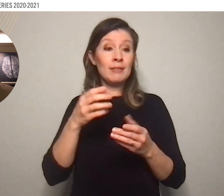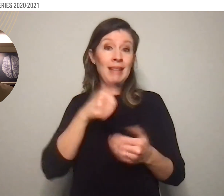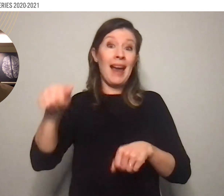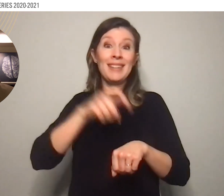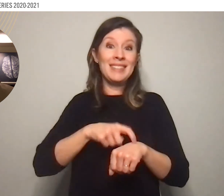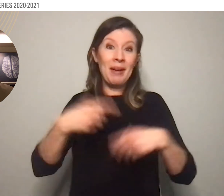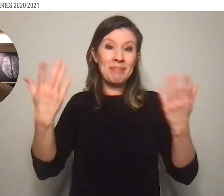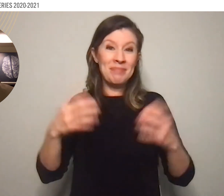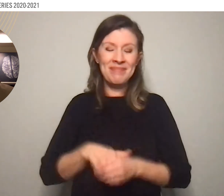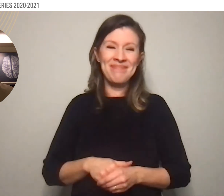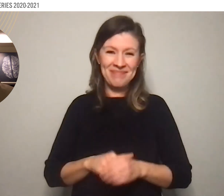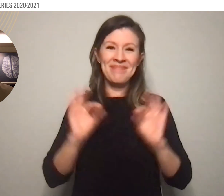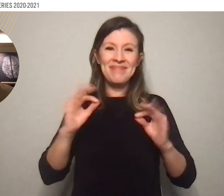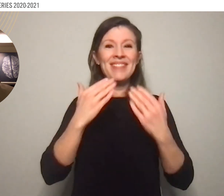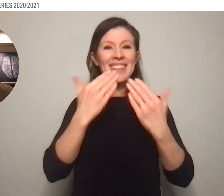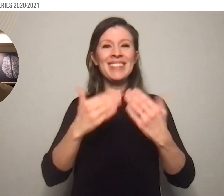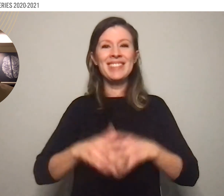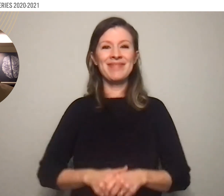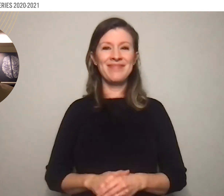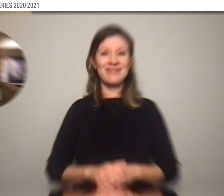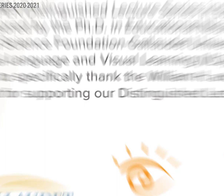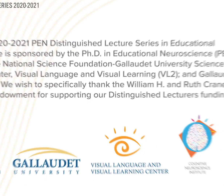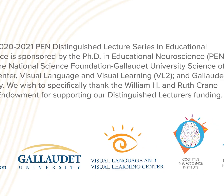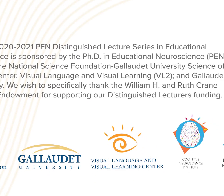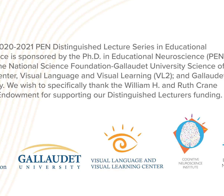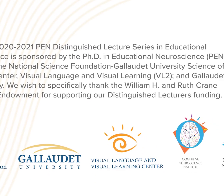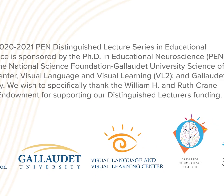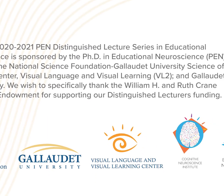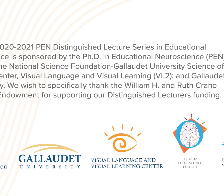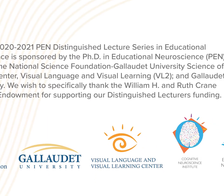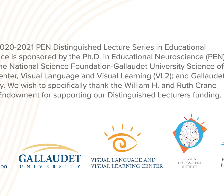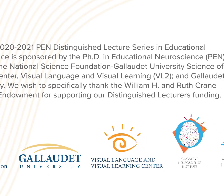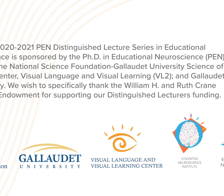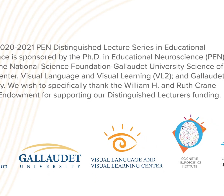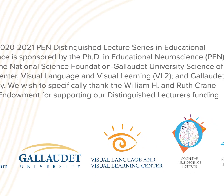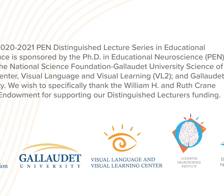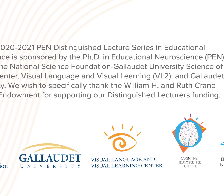at any time in any form. Thank you